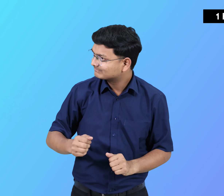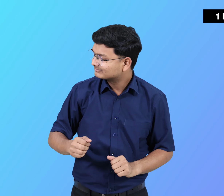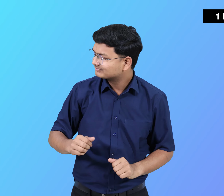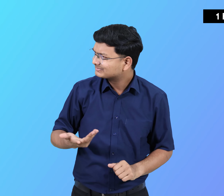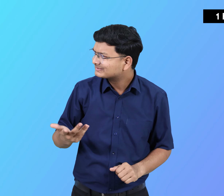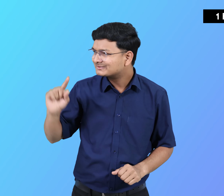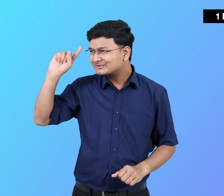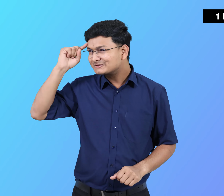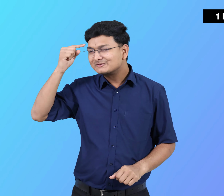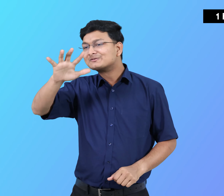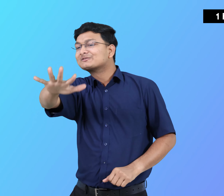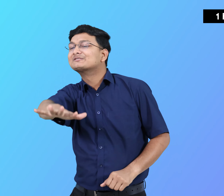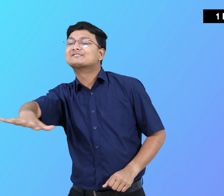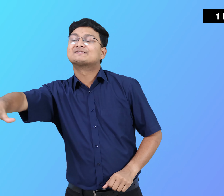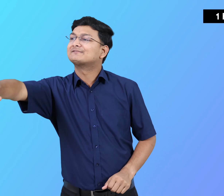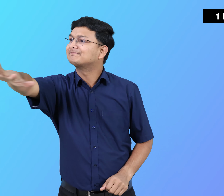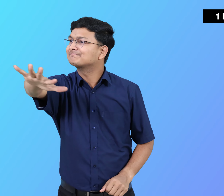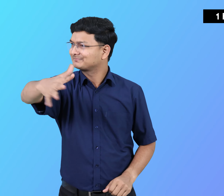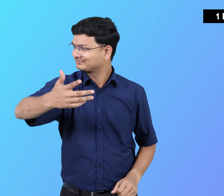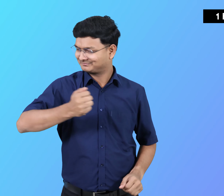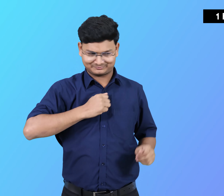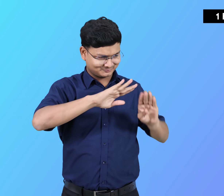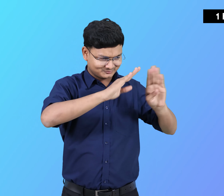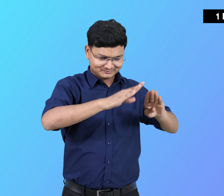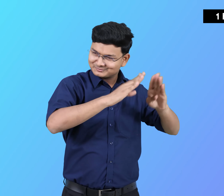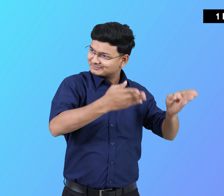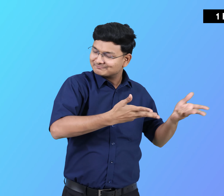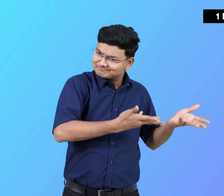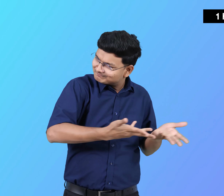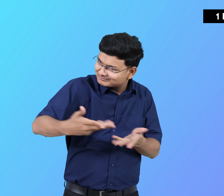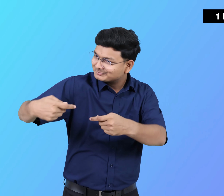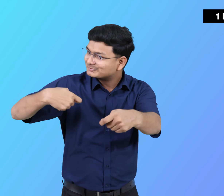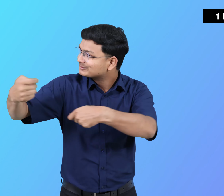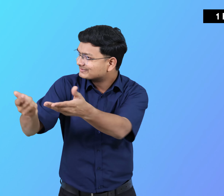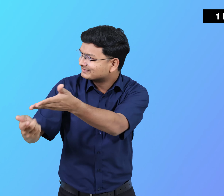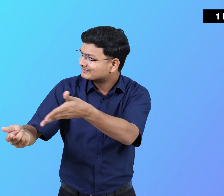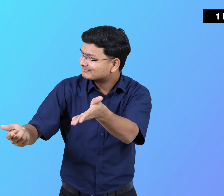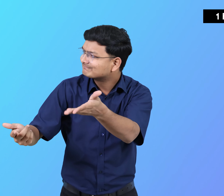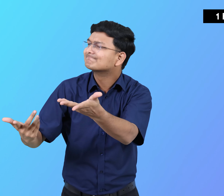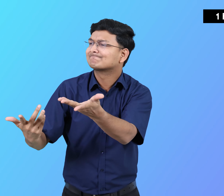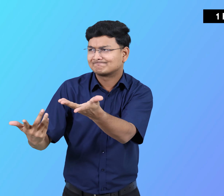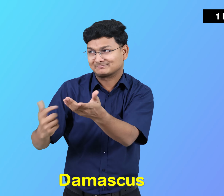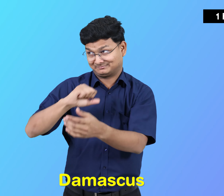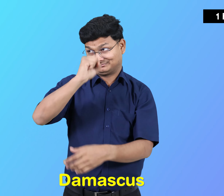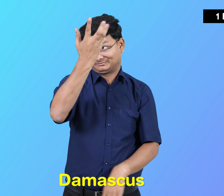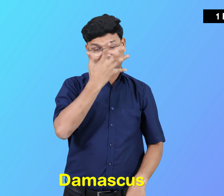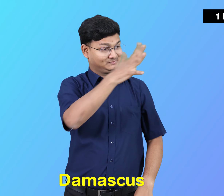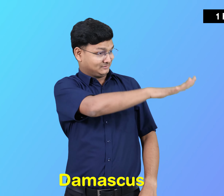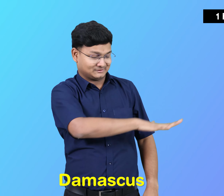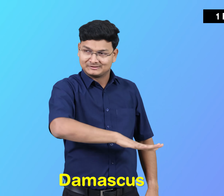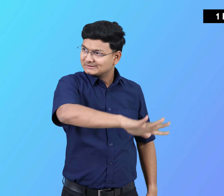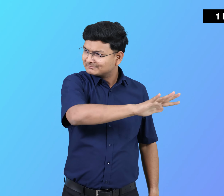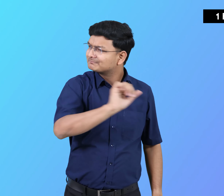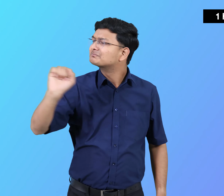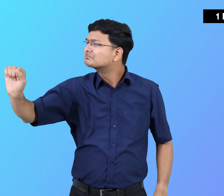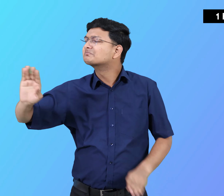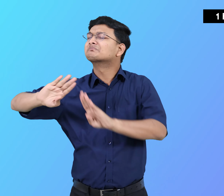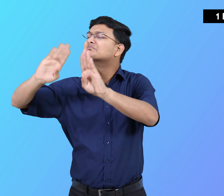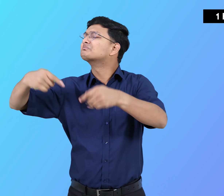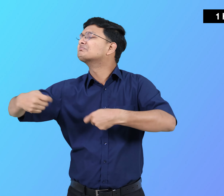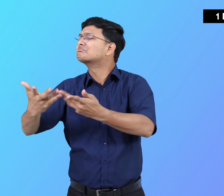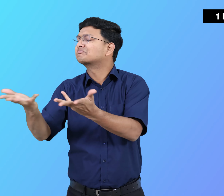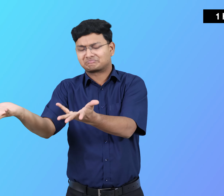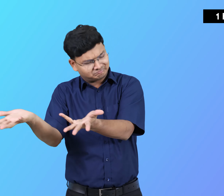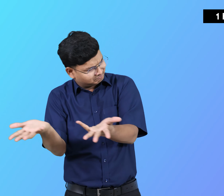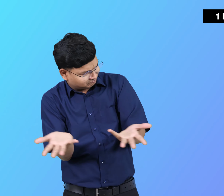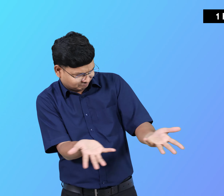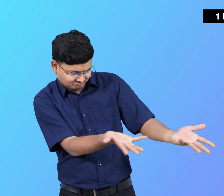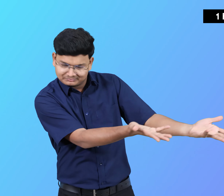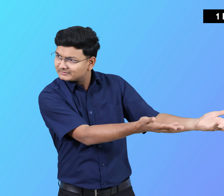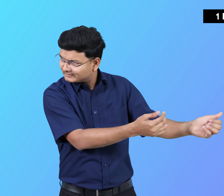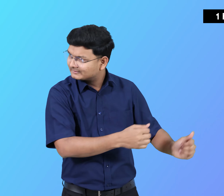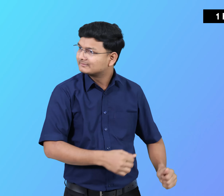And you can put shops in Damascus, as my father did in Samaria.”